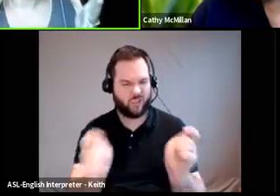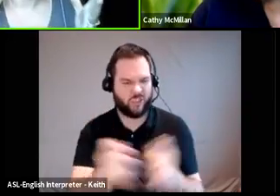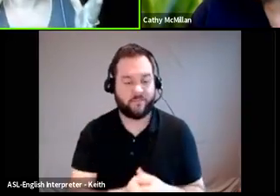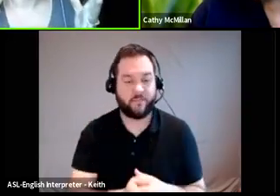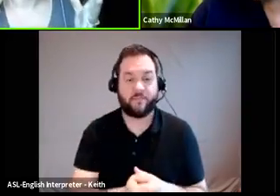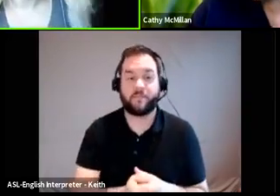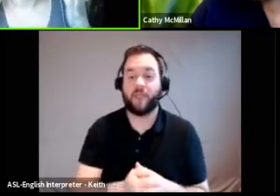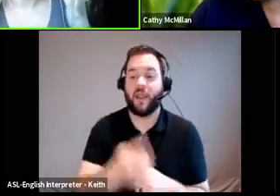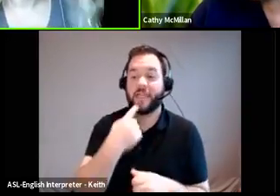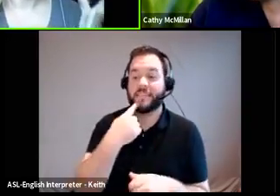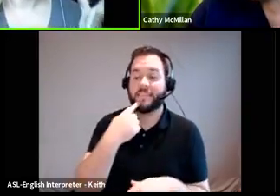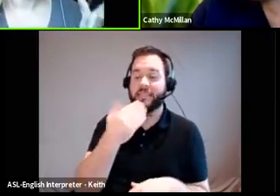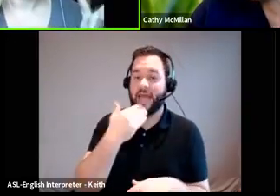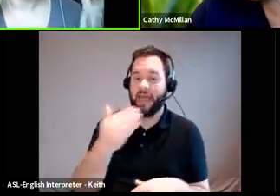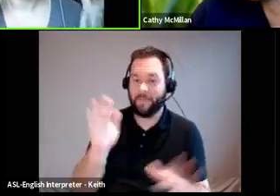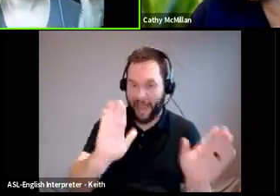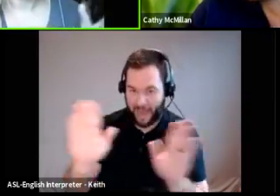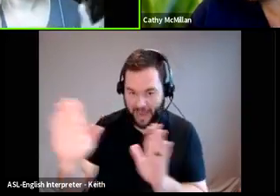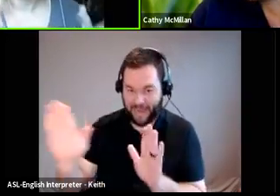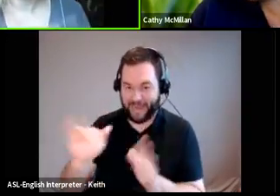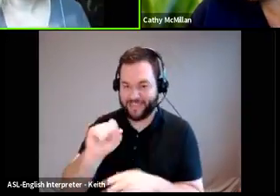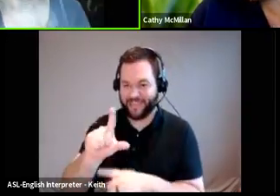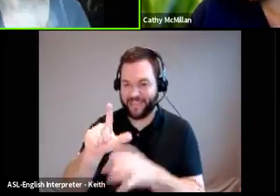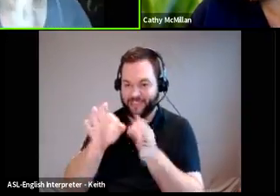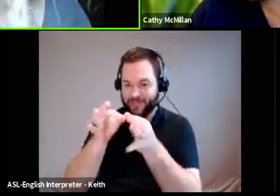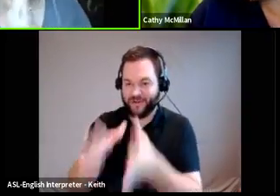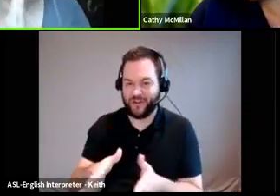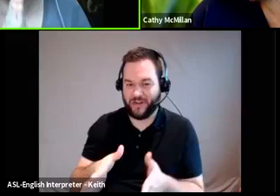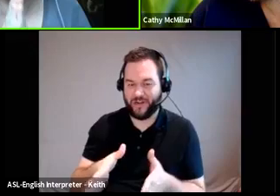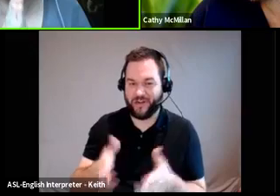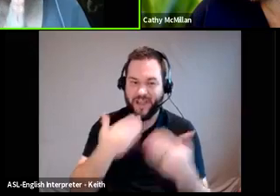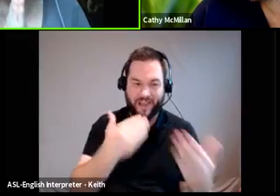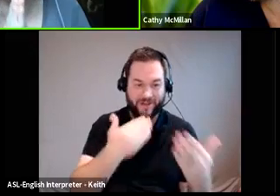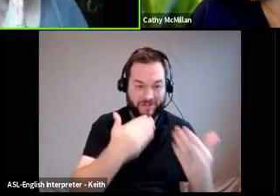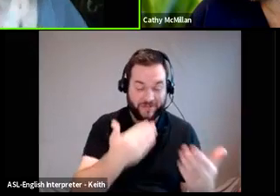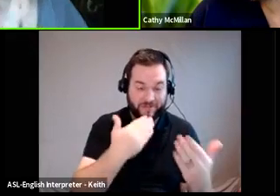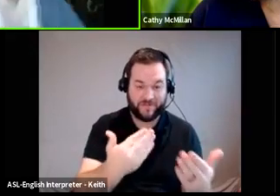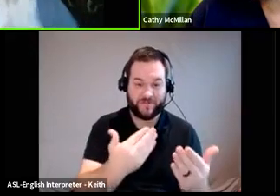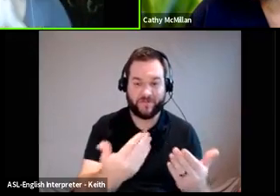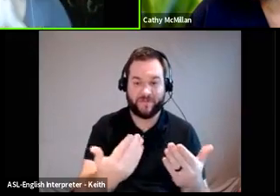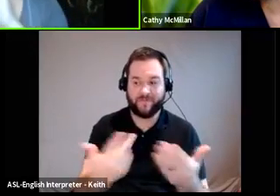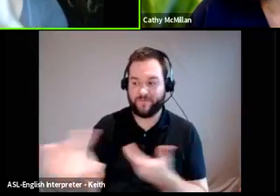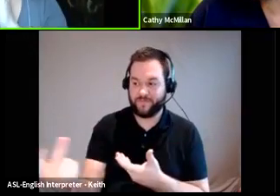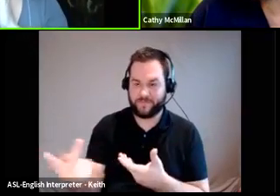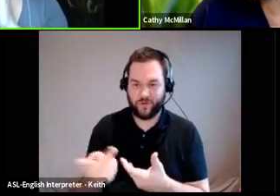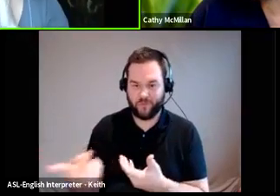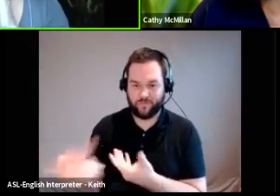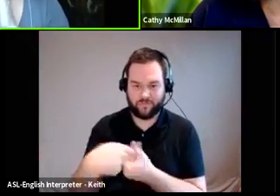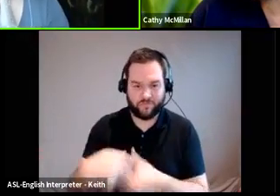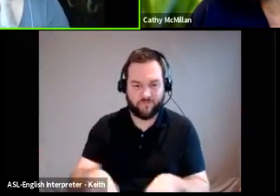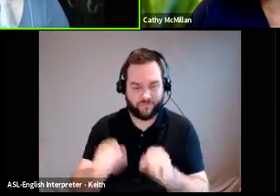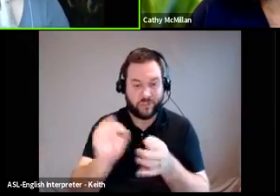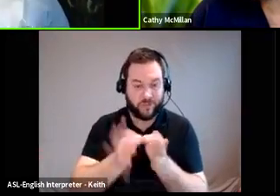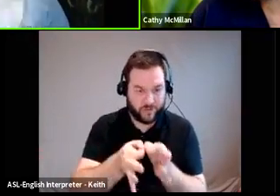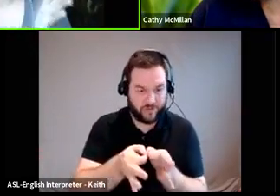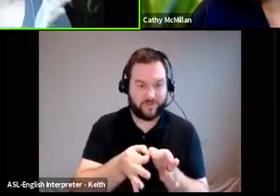it. That's right. I need That's right. I need to say goodbye That's right. I need to say goodbye to our asL interpreter. you so much for. doing